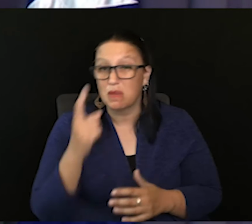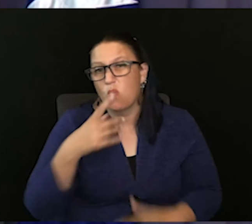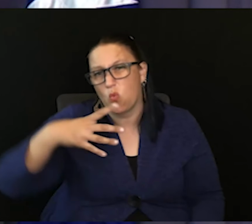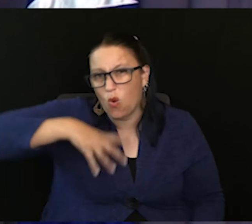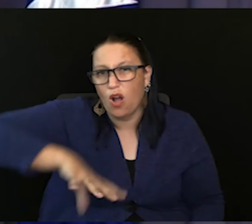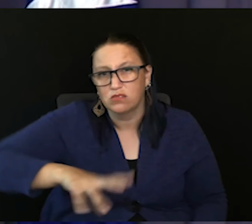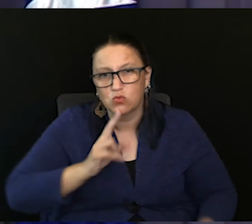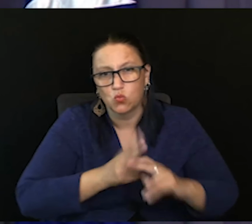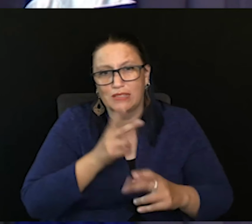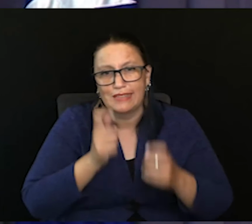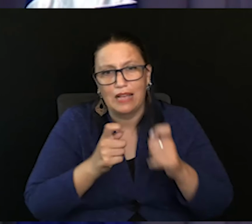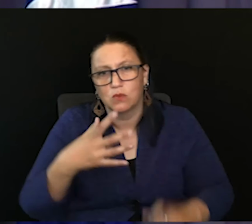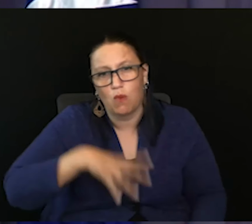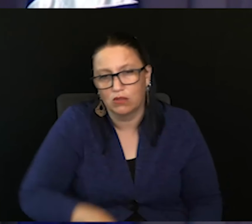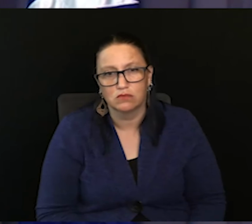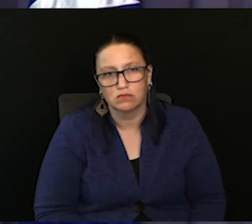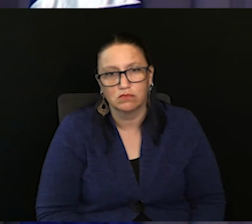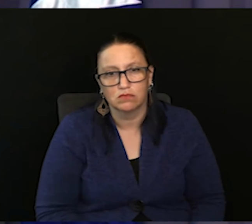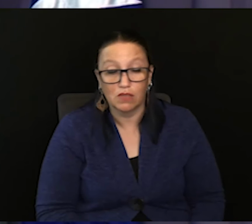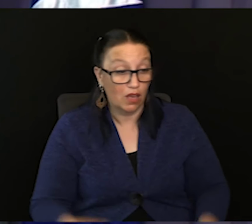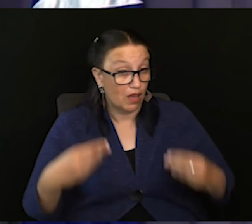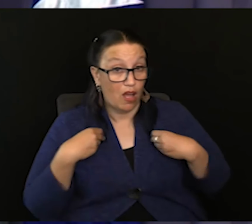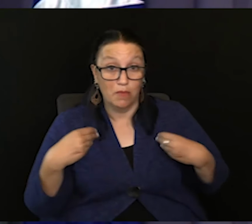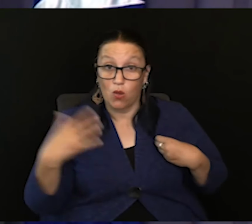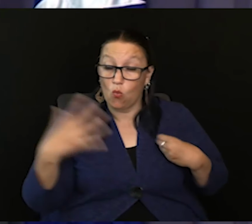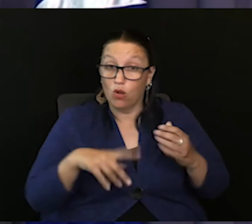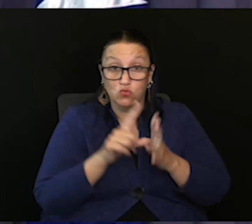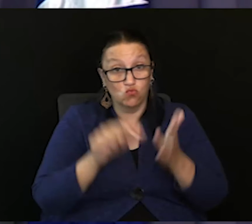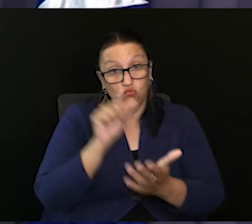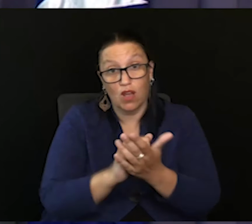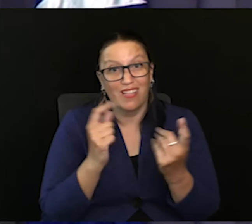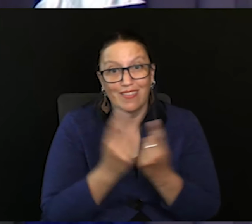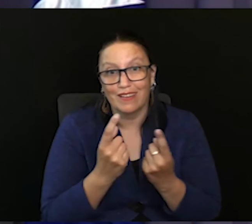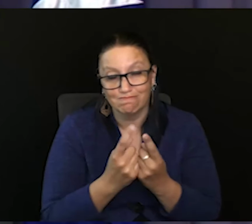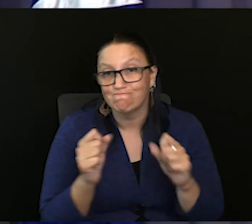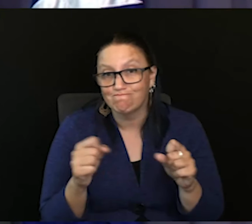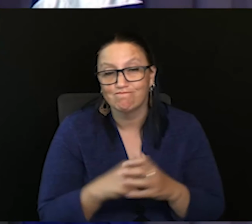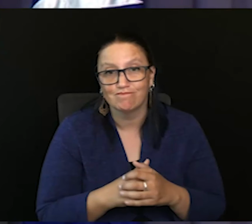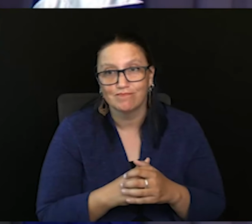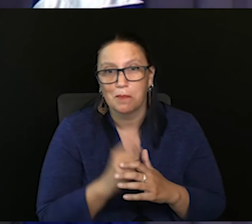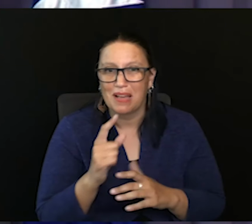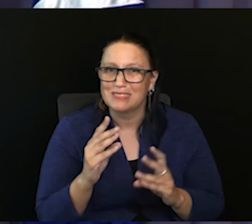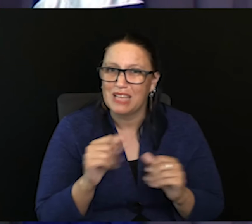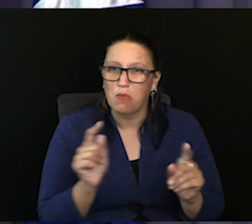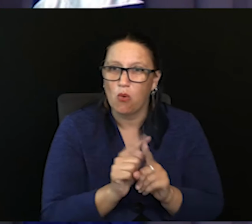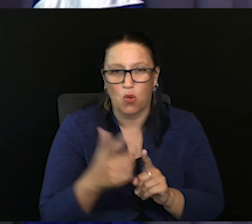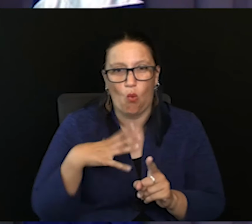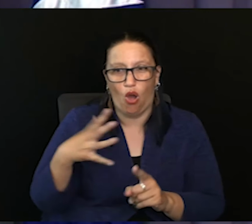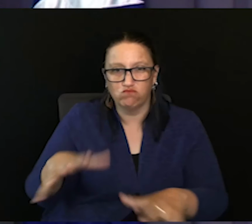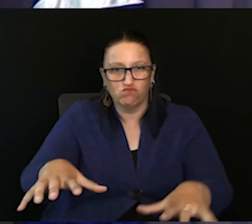there's a lot of demand for RATs, and companies, quite frankly, want to do the right thing and serve that demand. But some of them also want to obviously